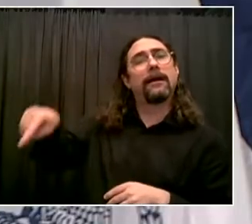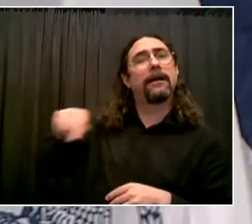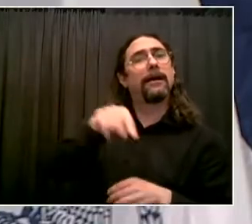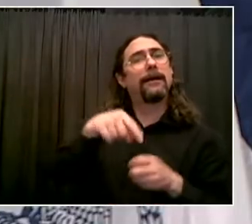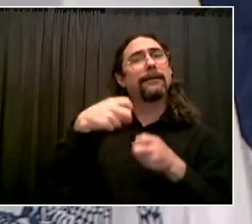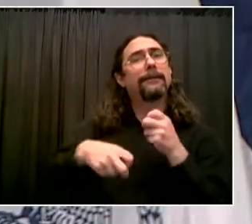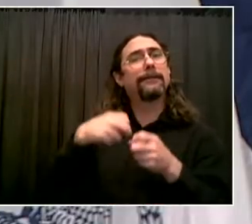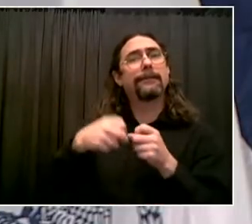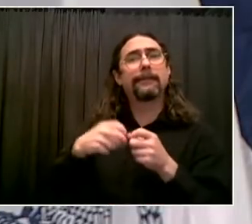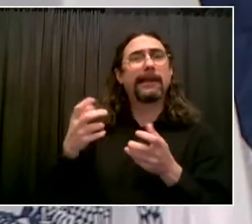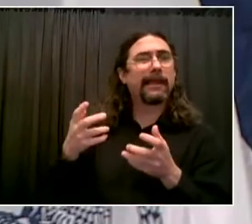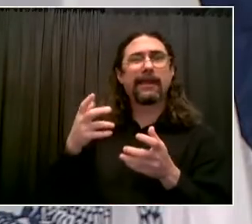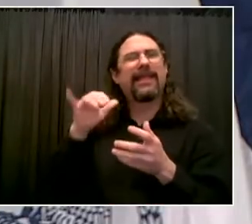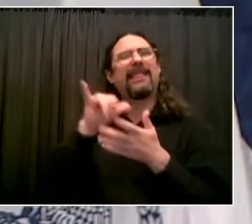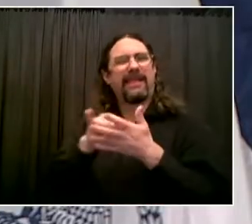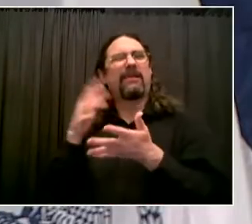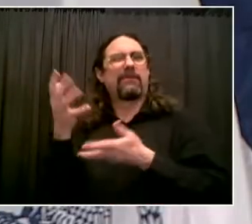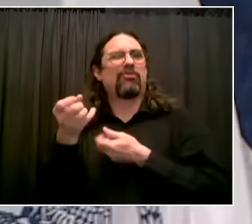ALL THE ROOT